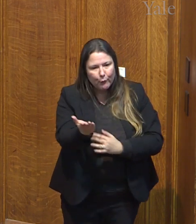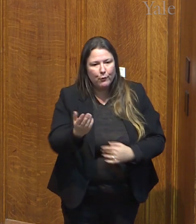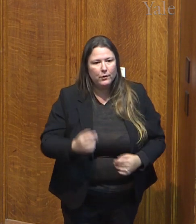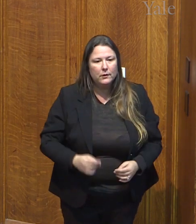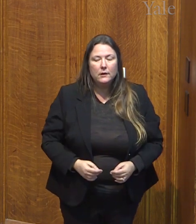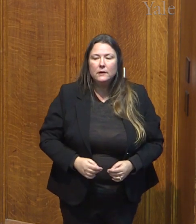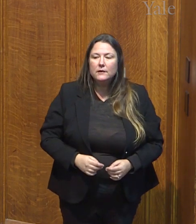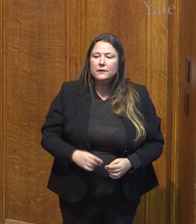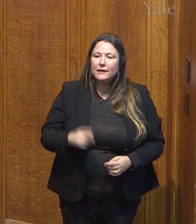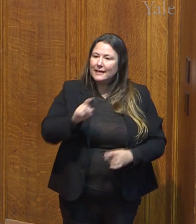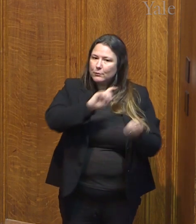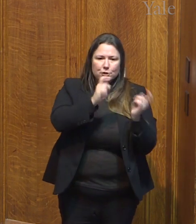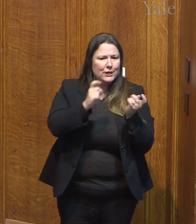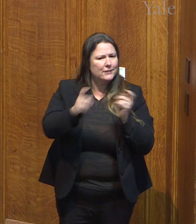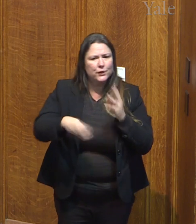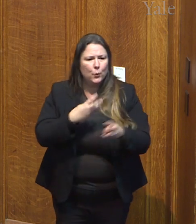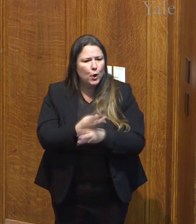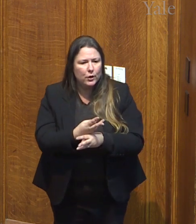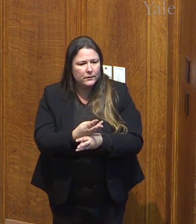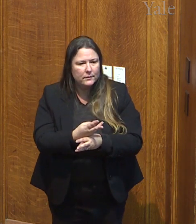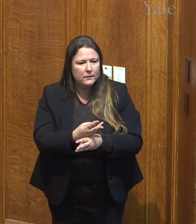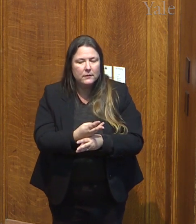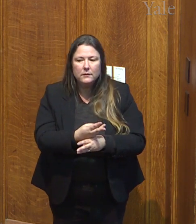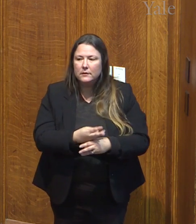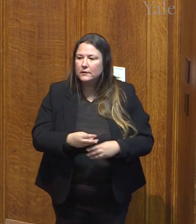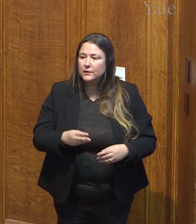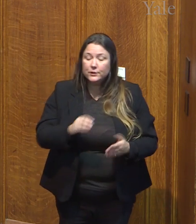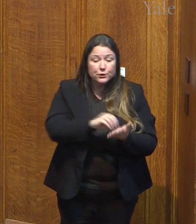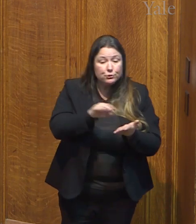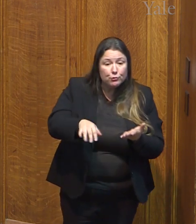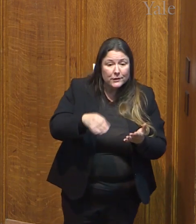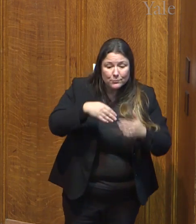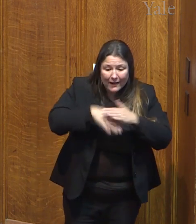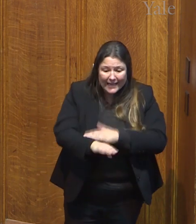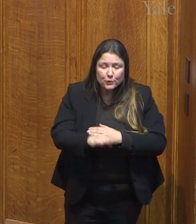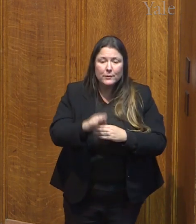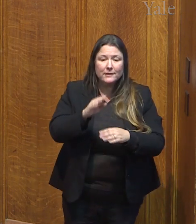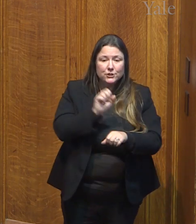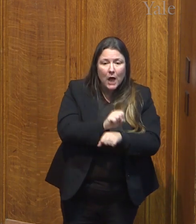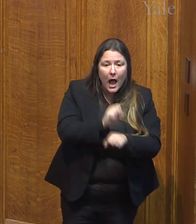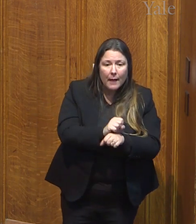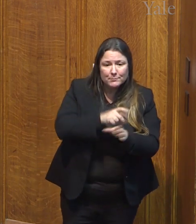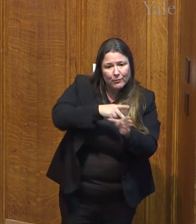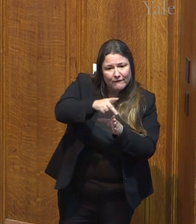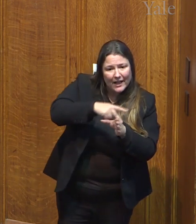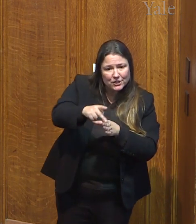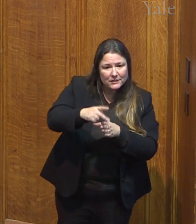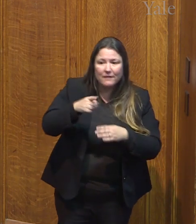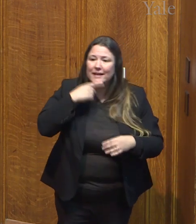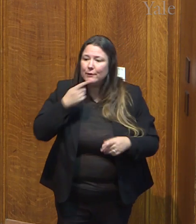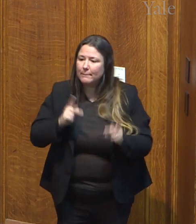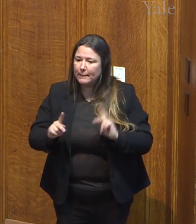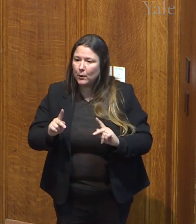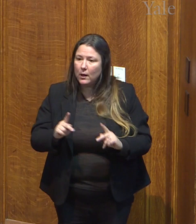were changing the world. Students were entering the professions of the hearing, including work in lawyer offices, banks,